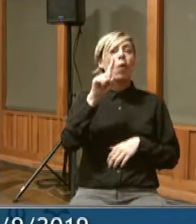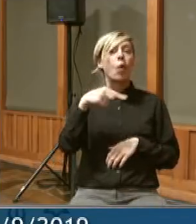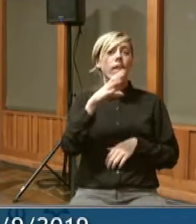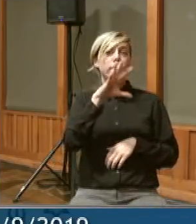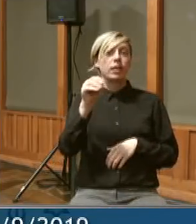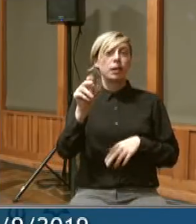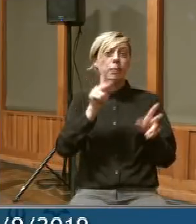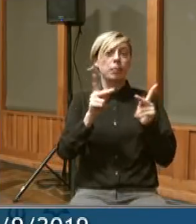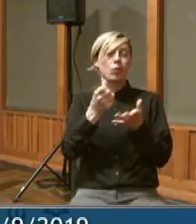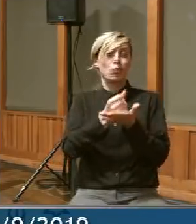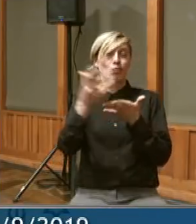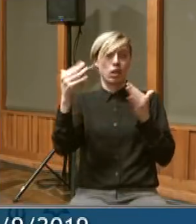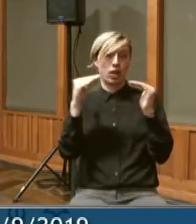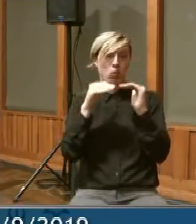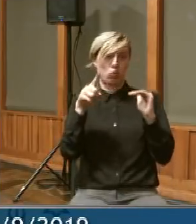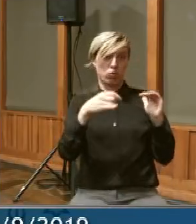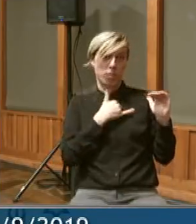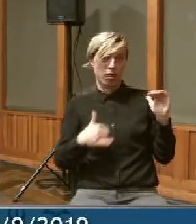OF THOSE ARE IN PORTLAND. IF WE ONLY HAD MILLIONAIRES IN